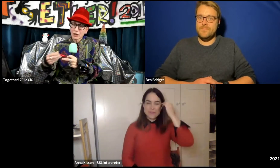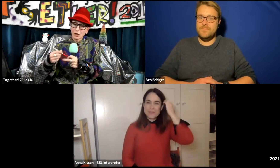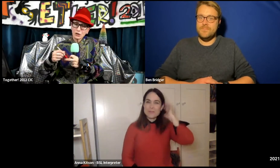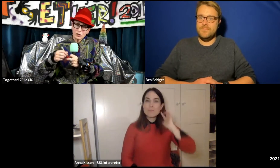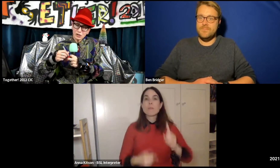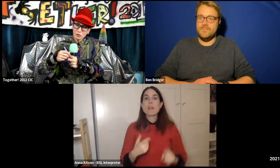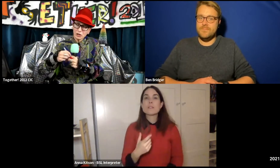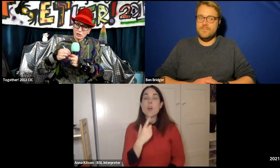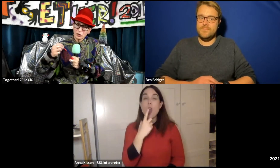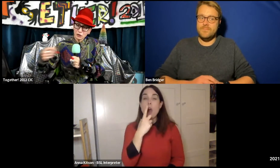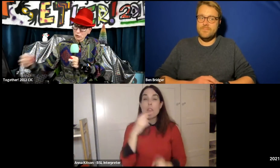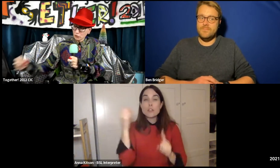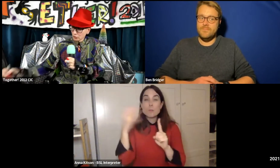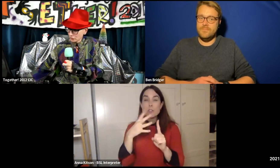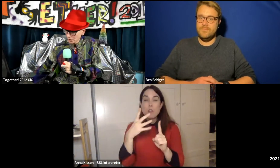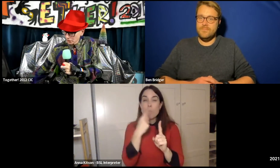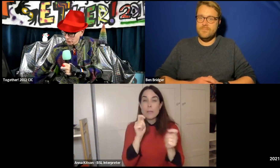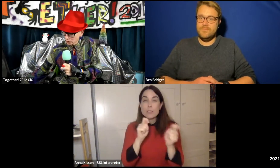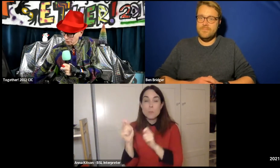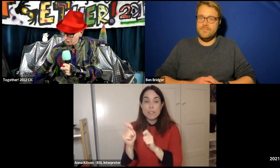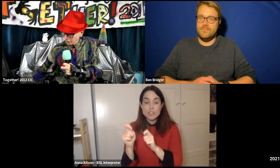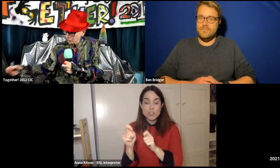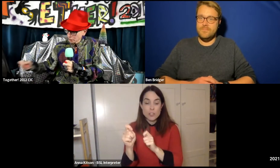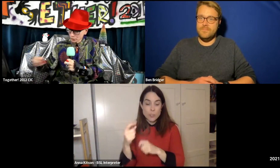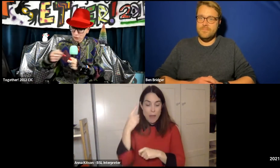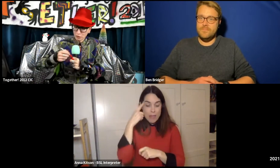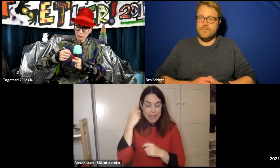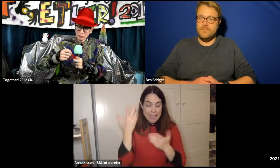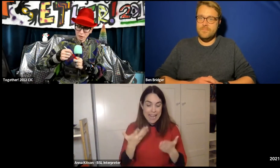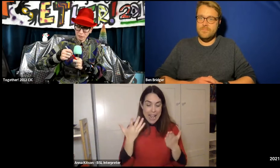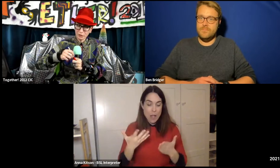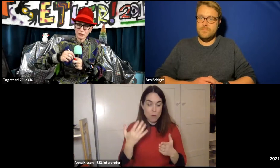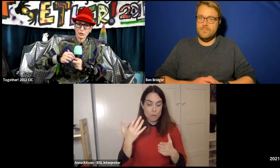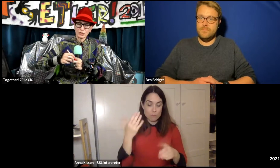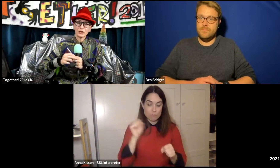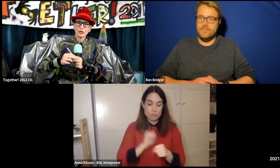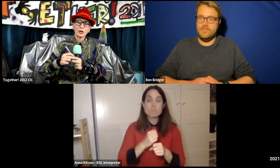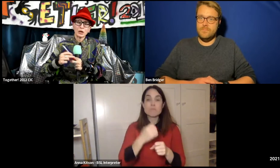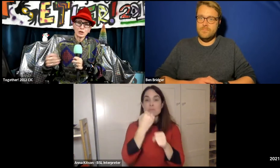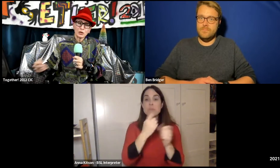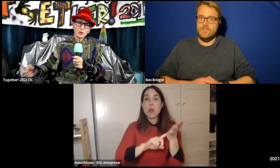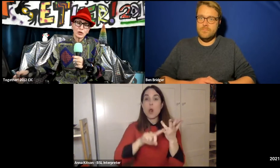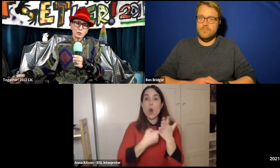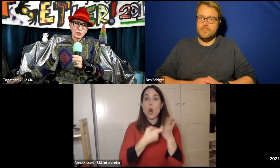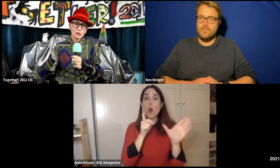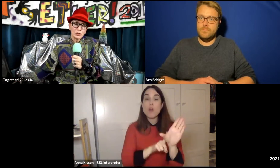I see we have glory, Glory Sengo in the house from the pop-up poetry club, glory would you like